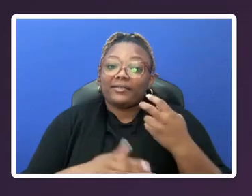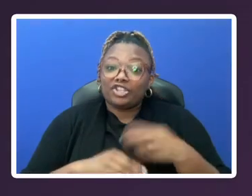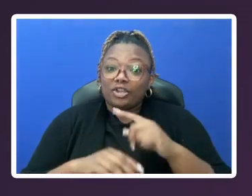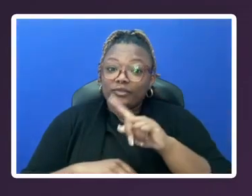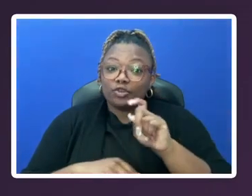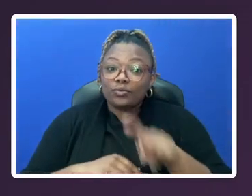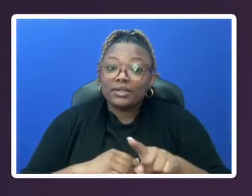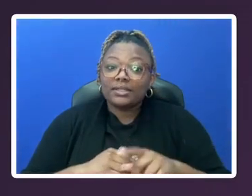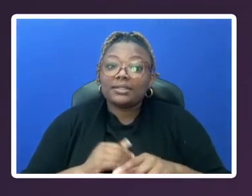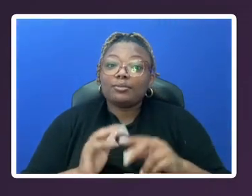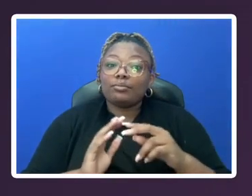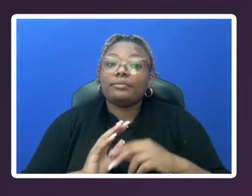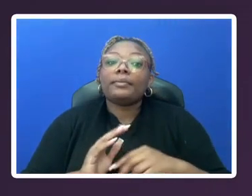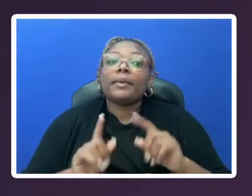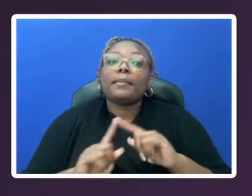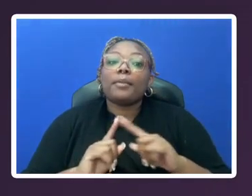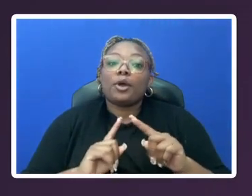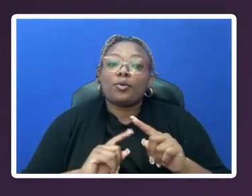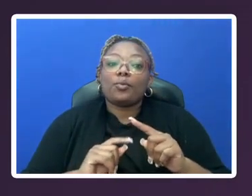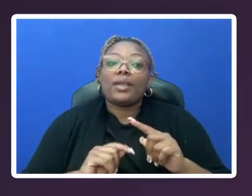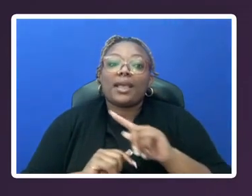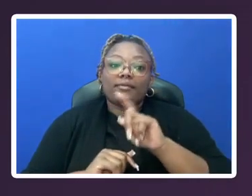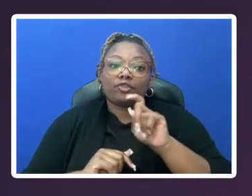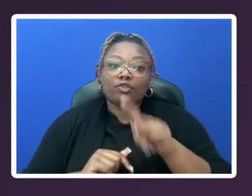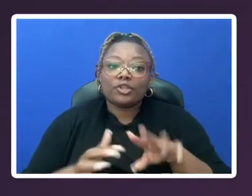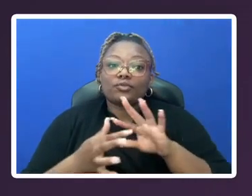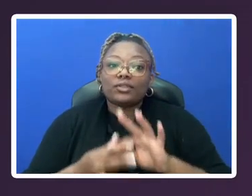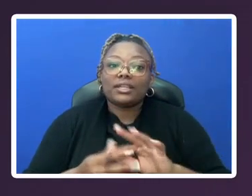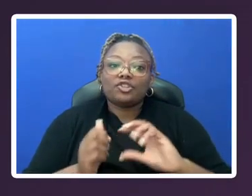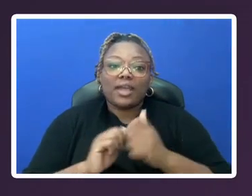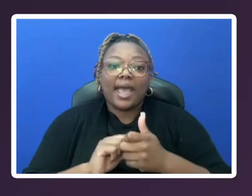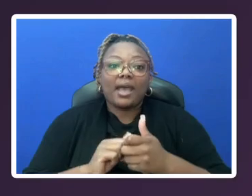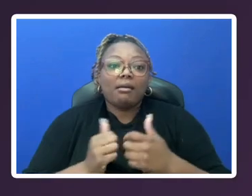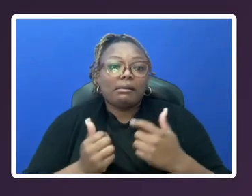we did have a question around how do we -- something like, how do we teach about,